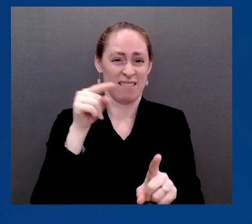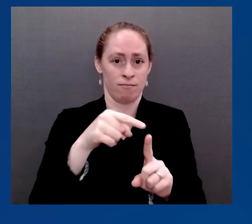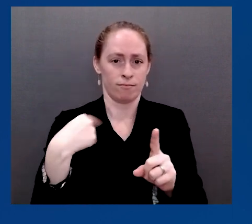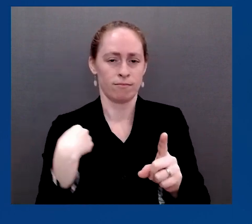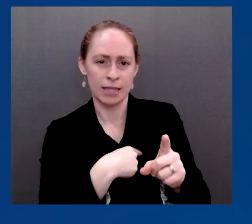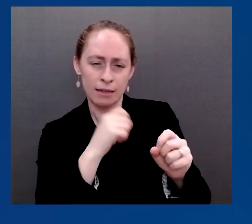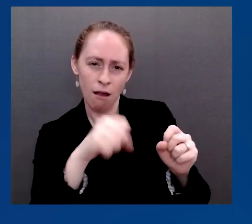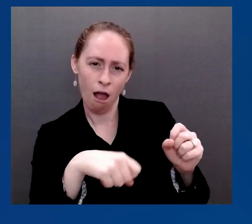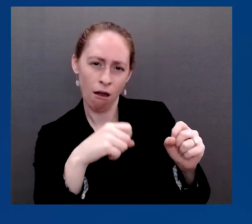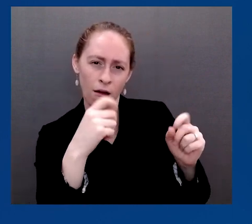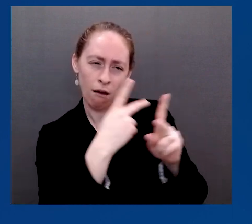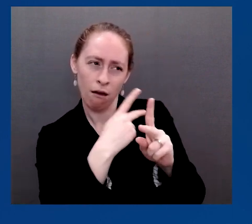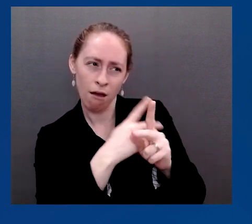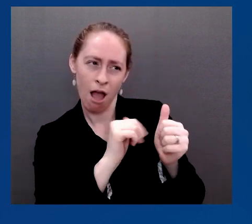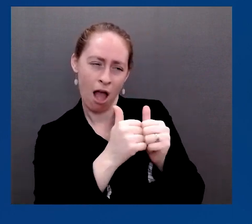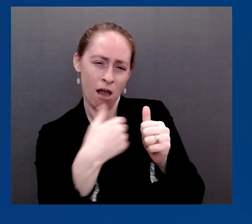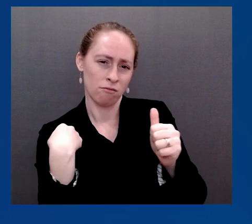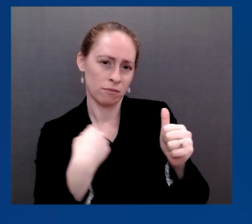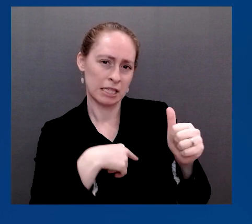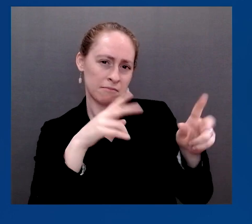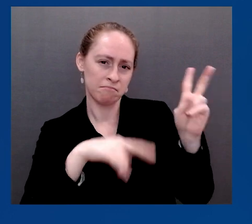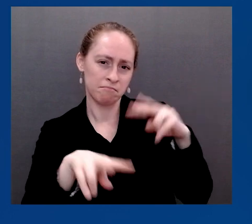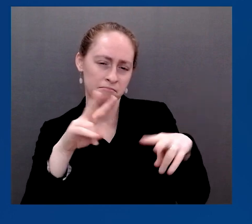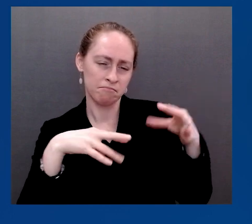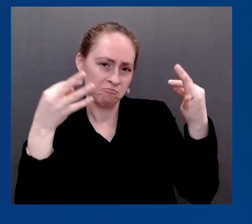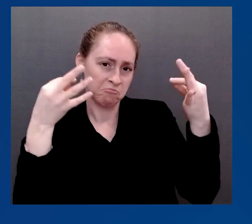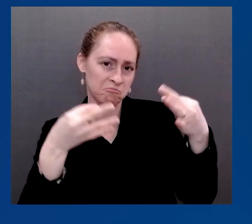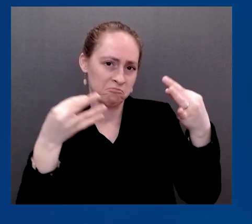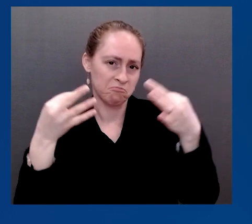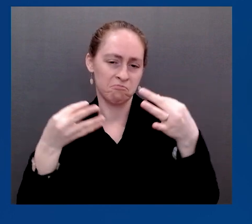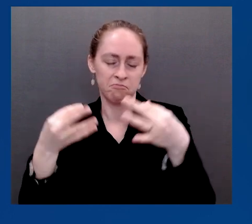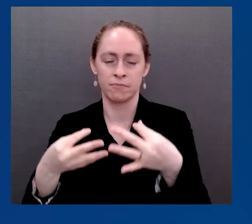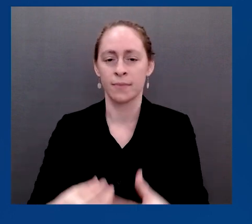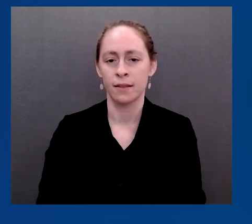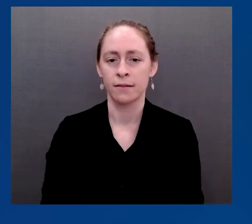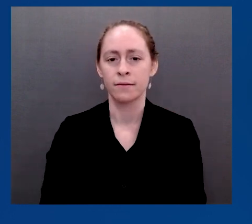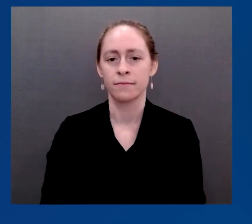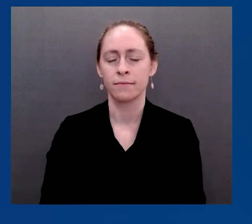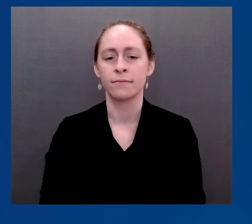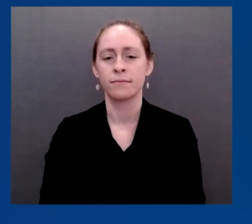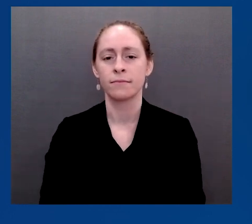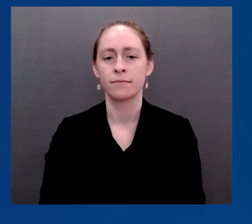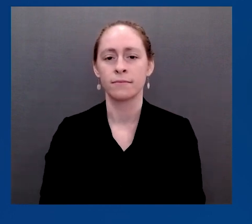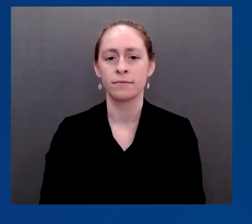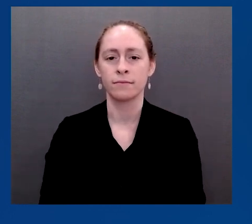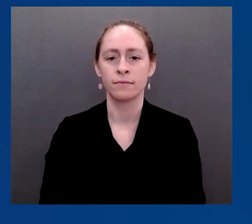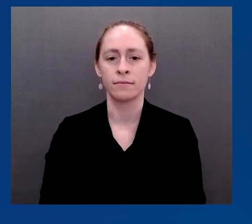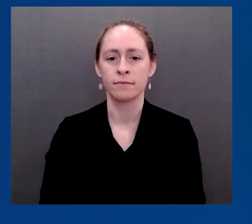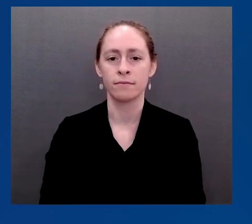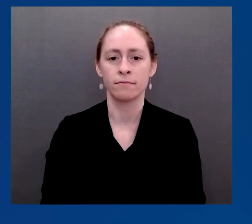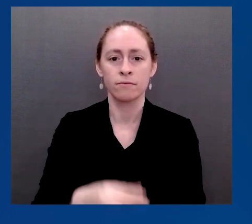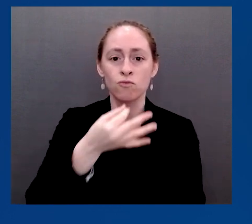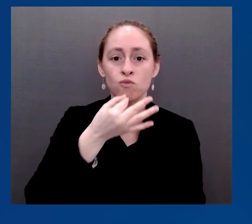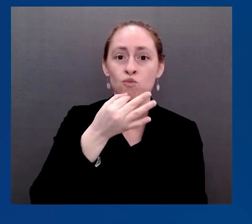to a point where COVID-19 is not disrupting our daily lives. And as we all look forward to this next step,